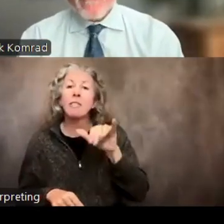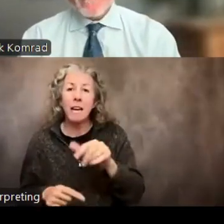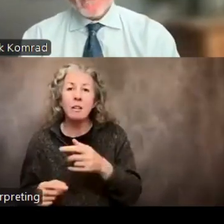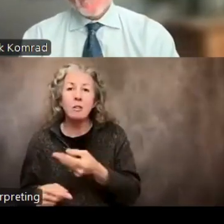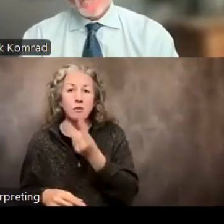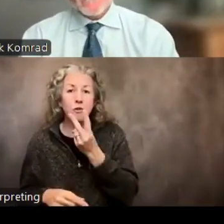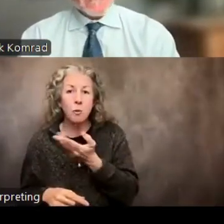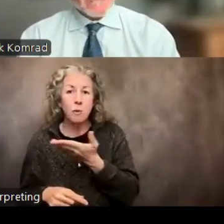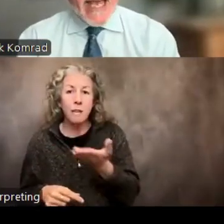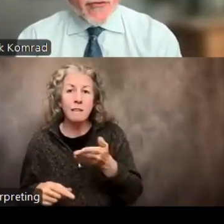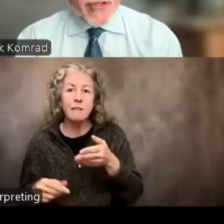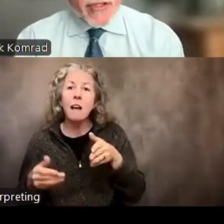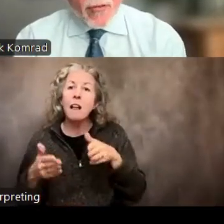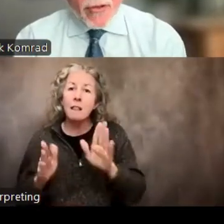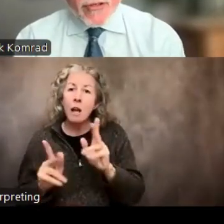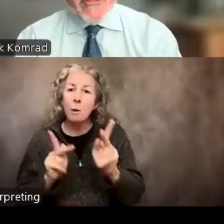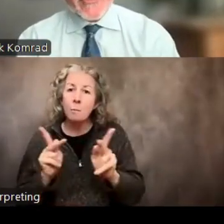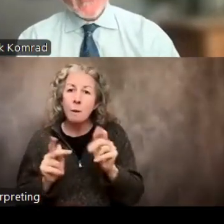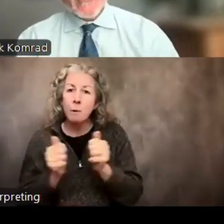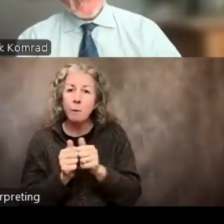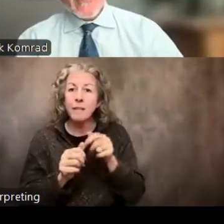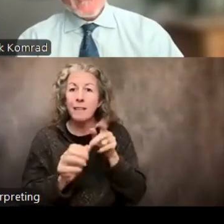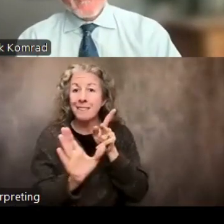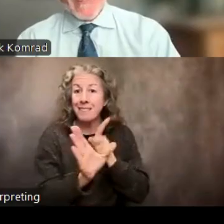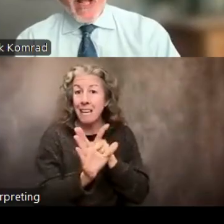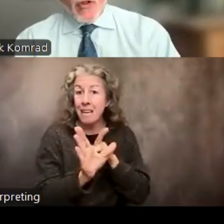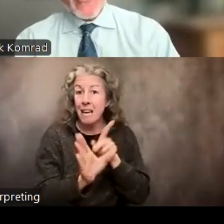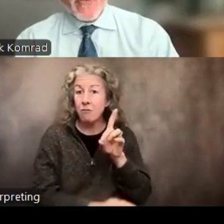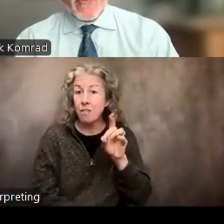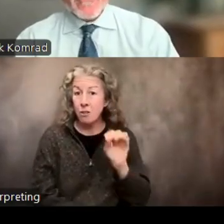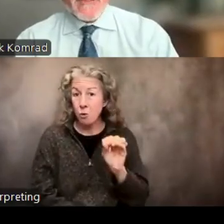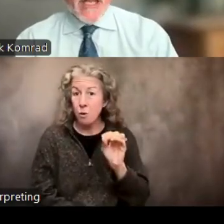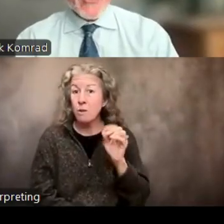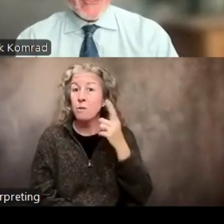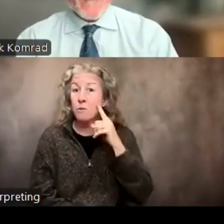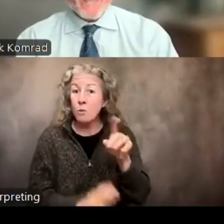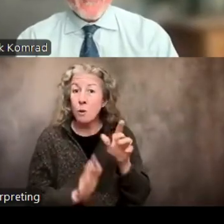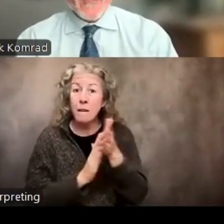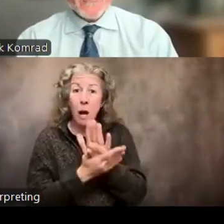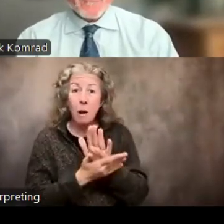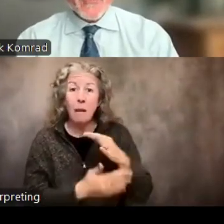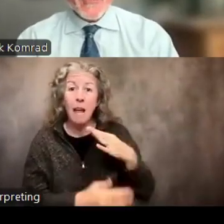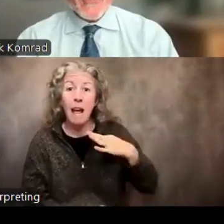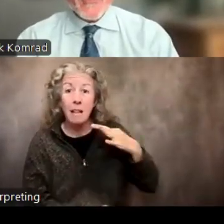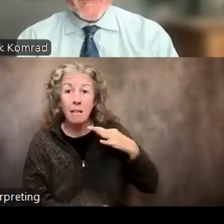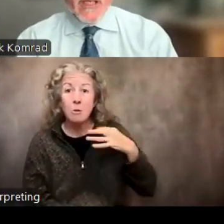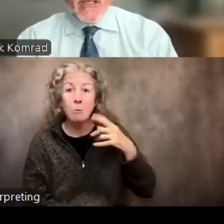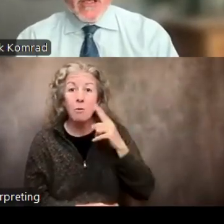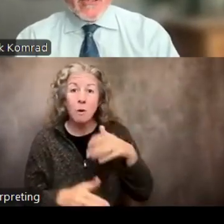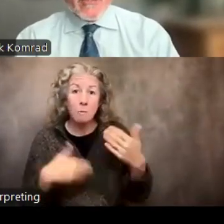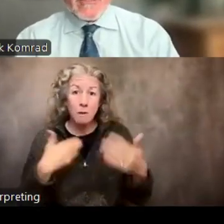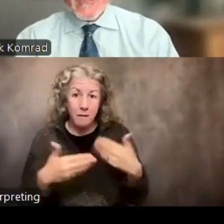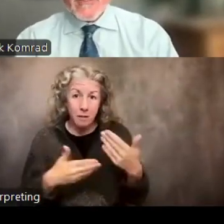people with psychiatric disorders to be eligible potentially for these procedures. So let's see what's